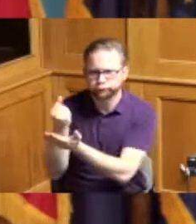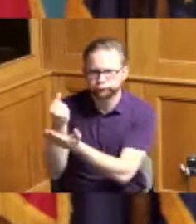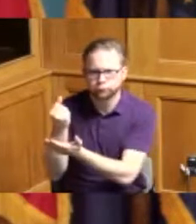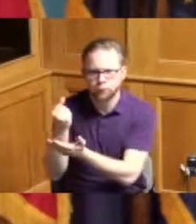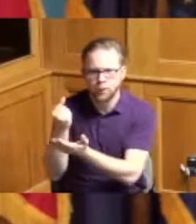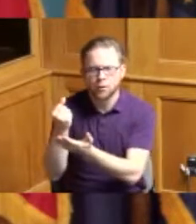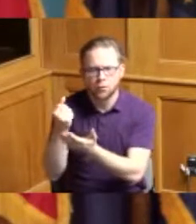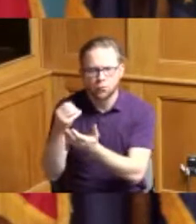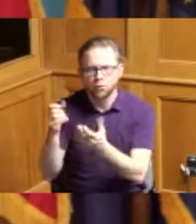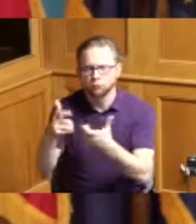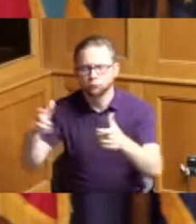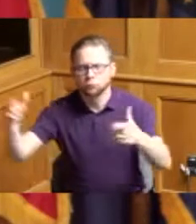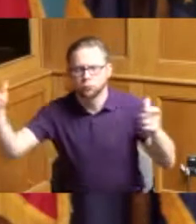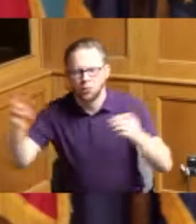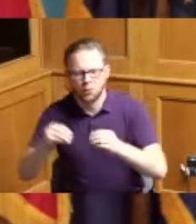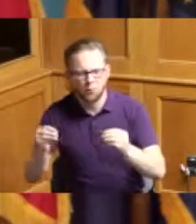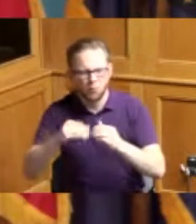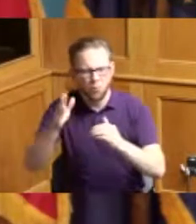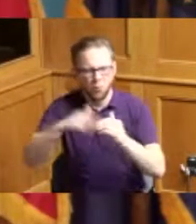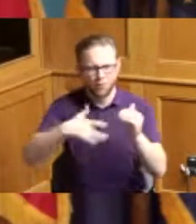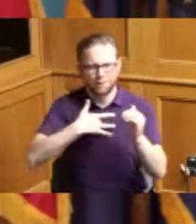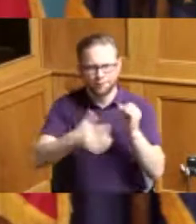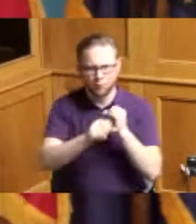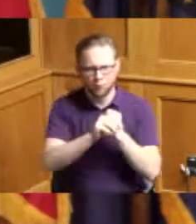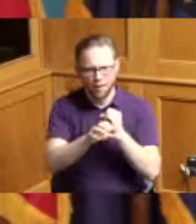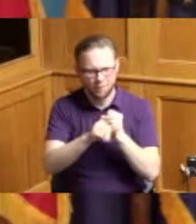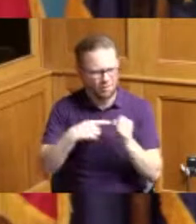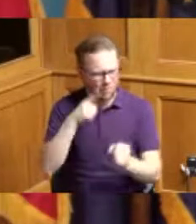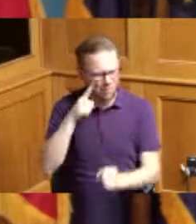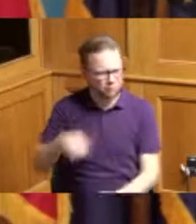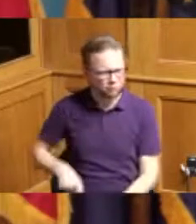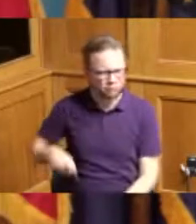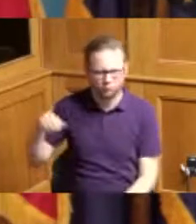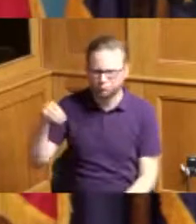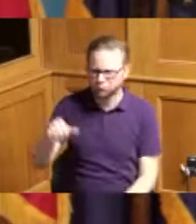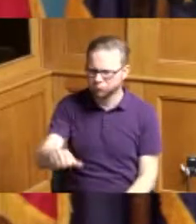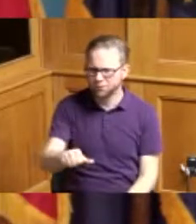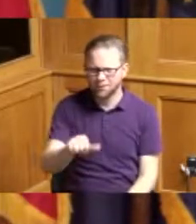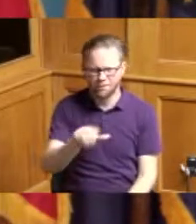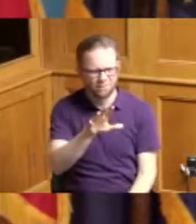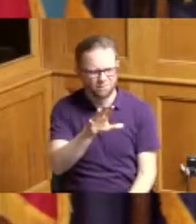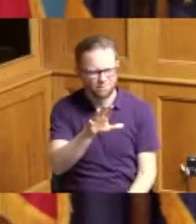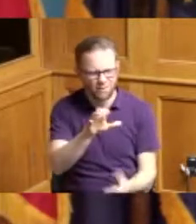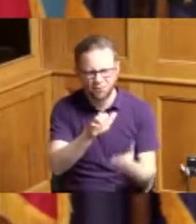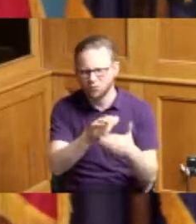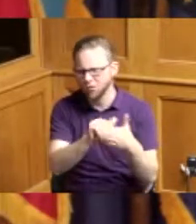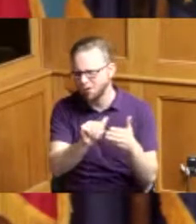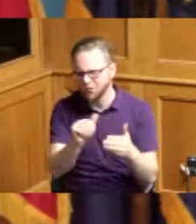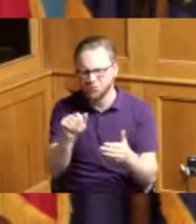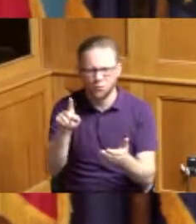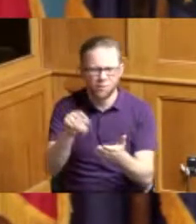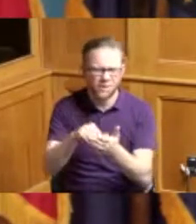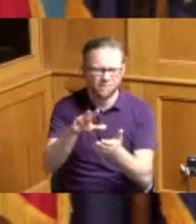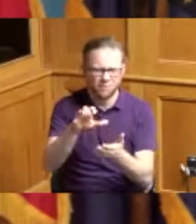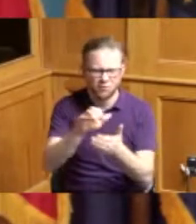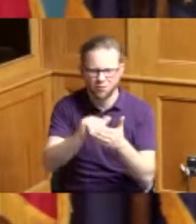than we usually do we were spending like I don't know 500 1500 that didn't work but these programs